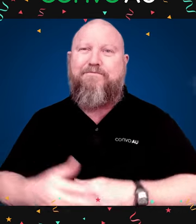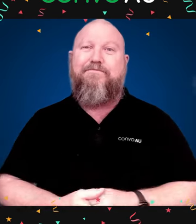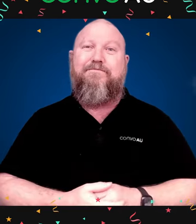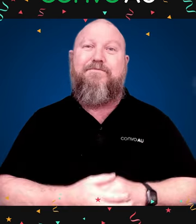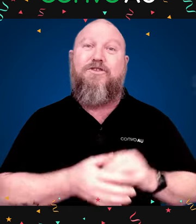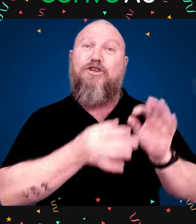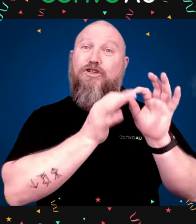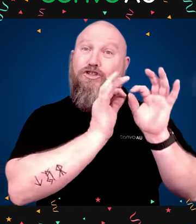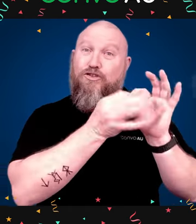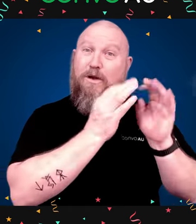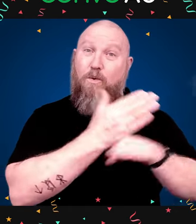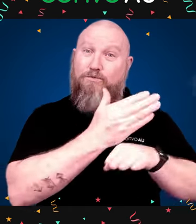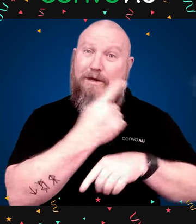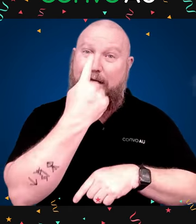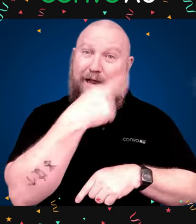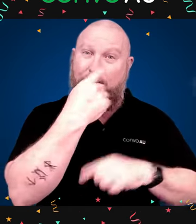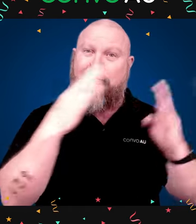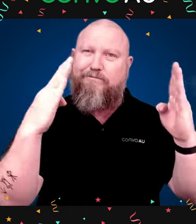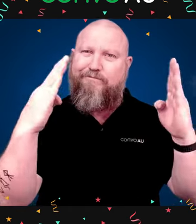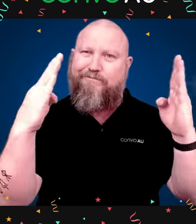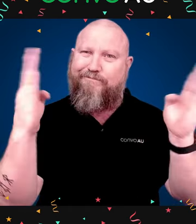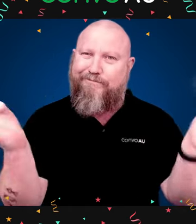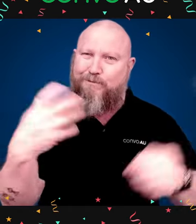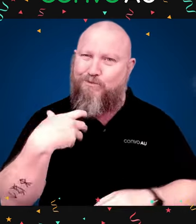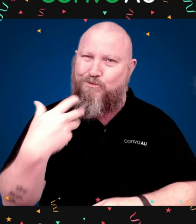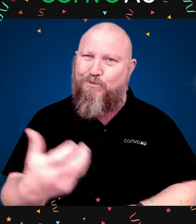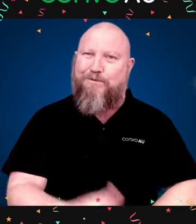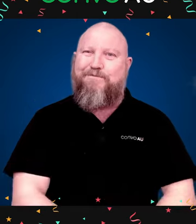operating hours have increased,